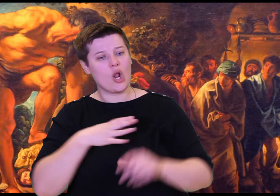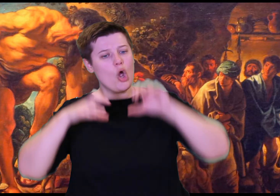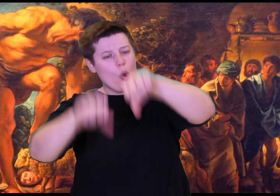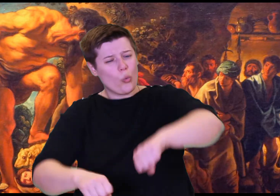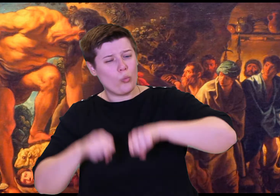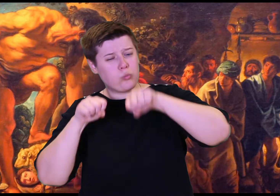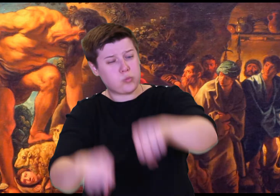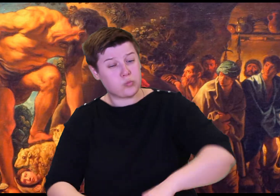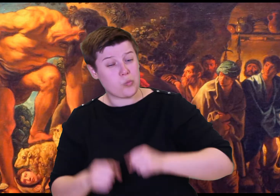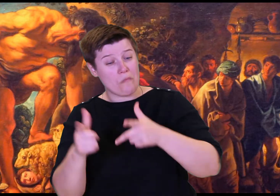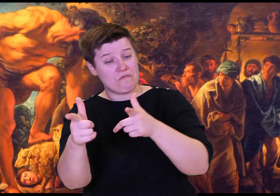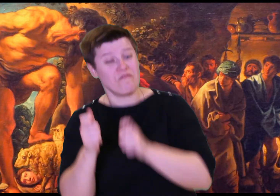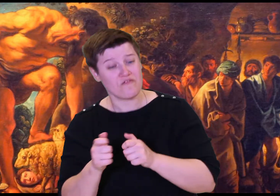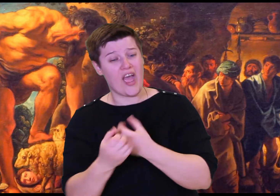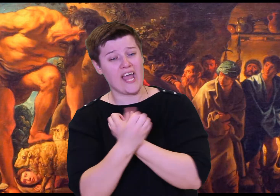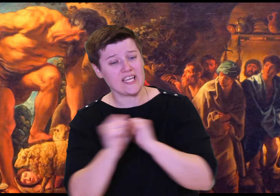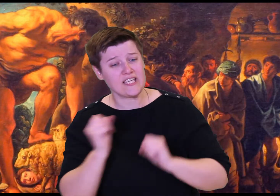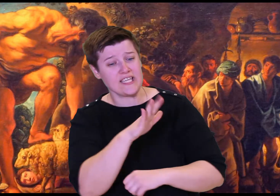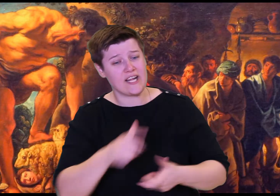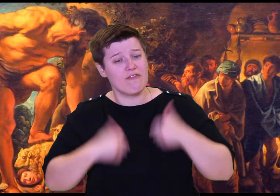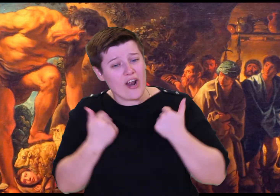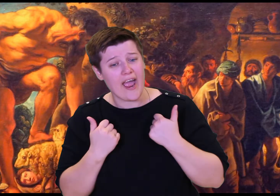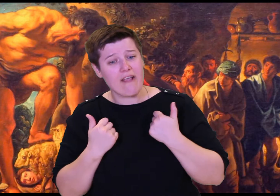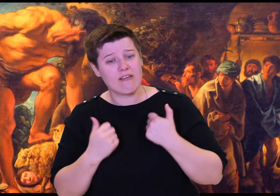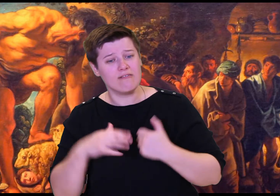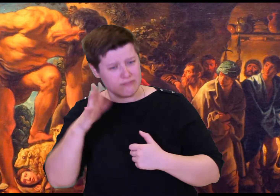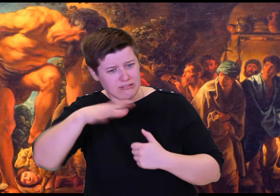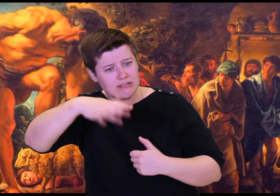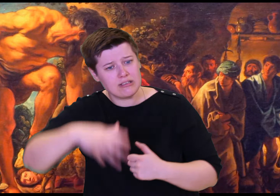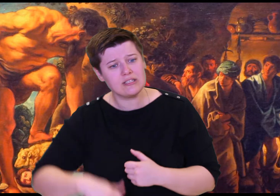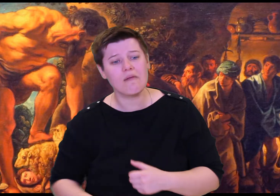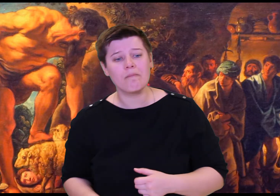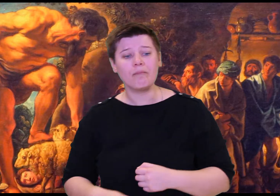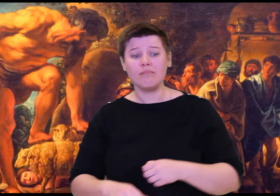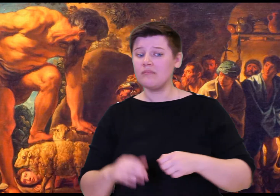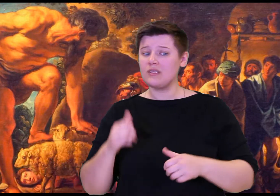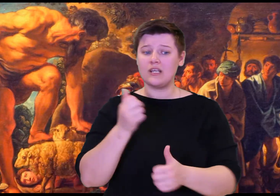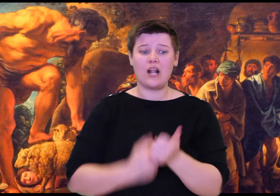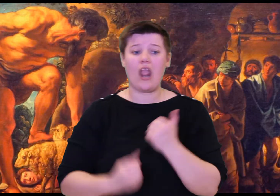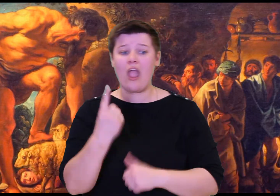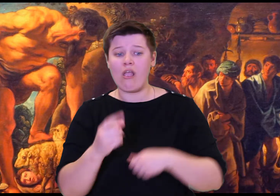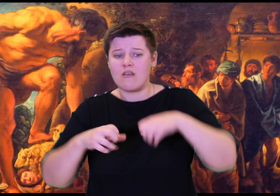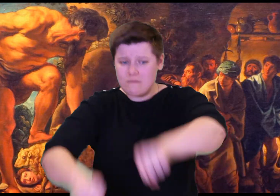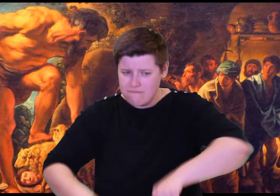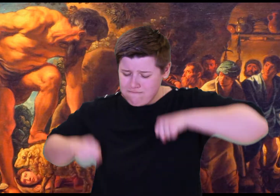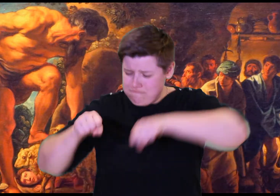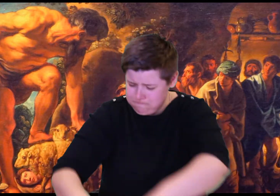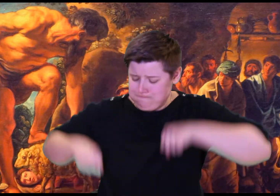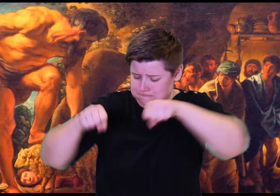then I called to him again. My crew begged me to stop, and pleaded with me.